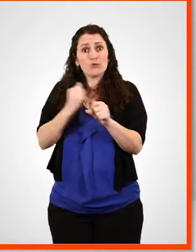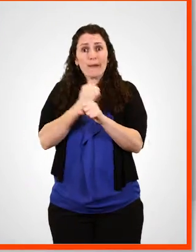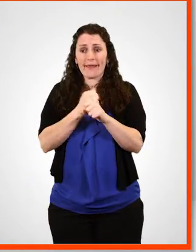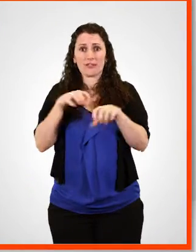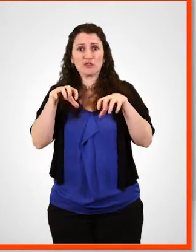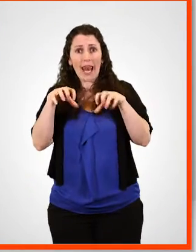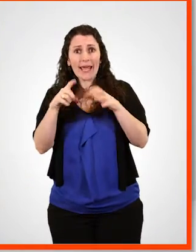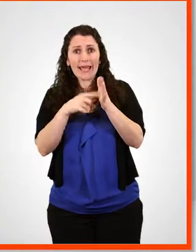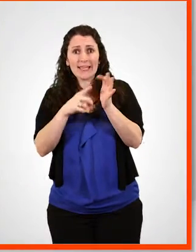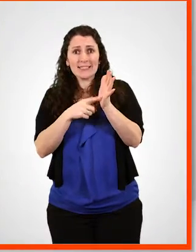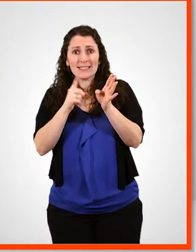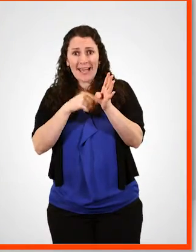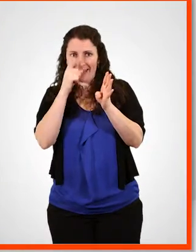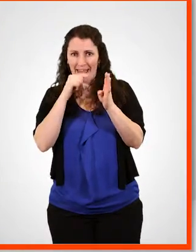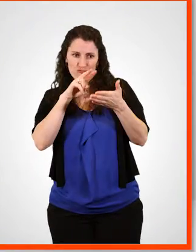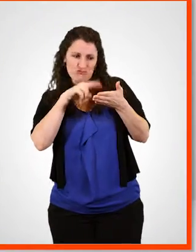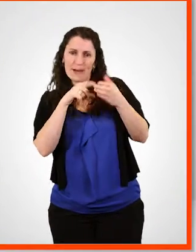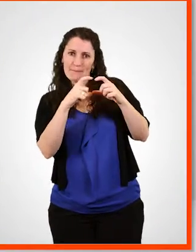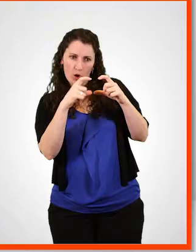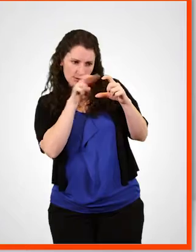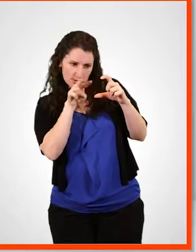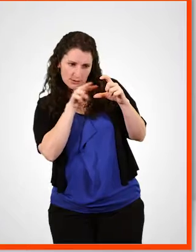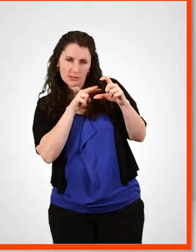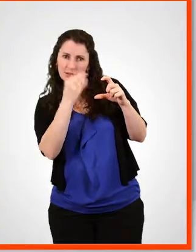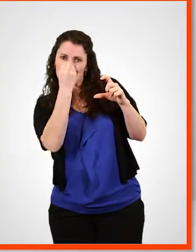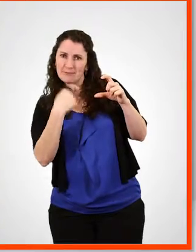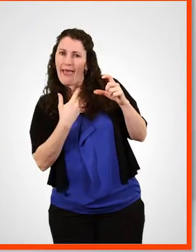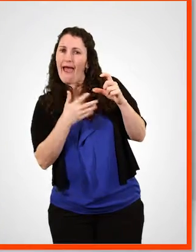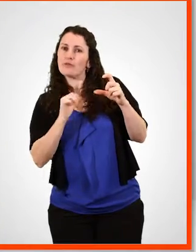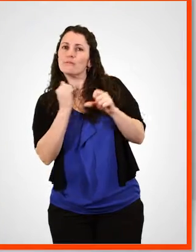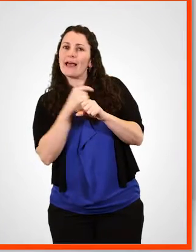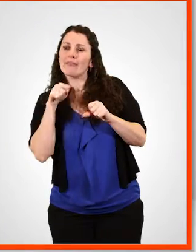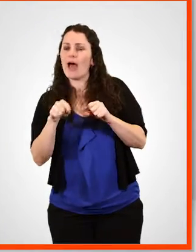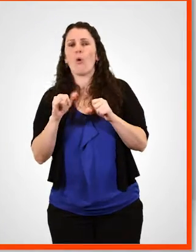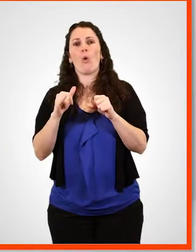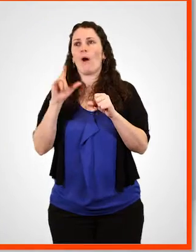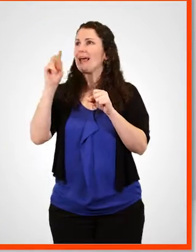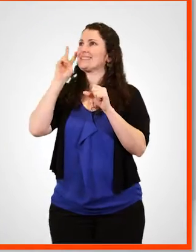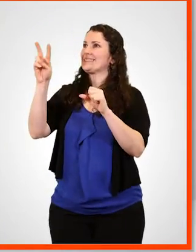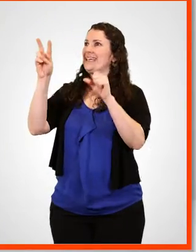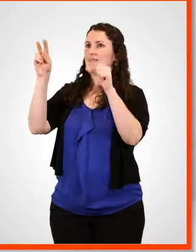to figure out how to make it, that you can read a sign on the wall and it tells you which way to go or what one is not supposed to do.